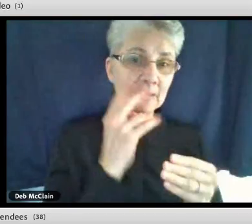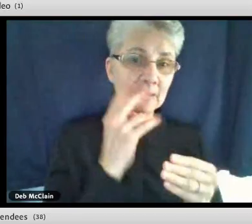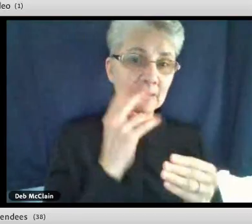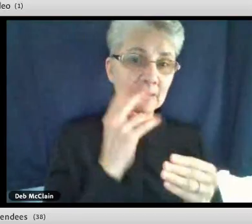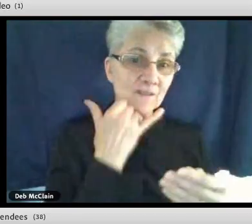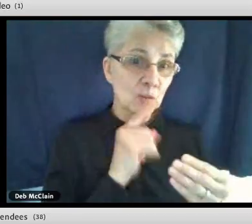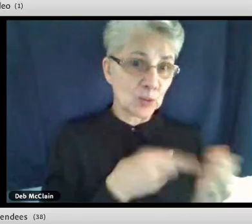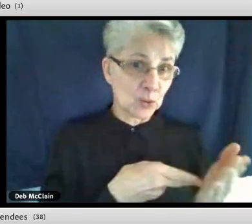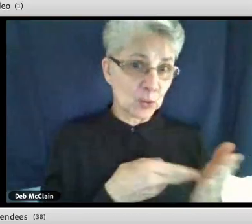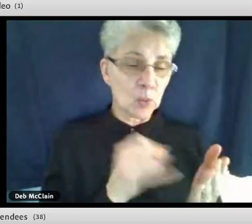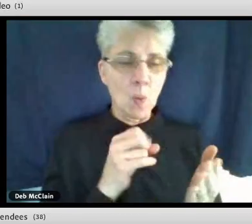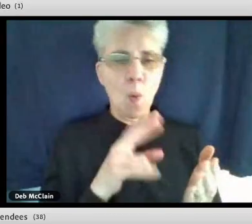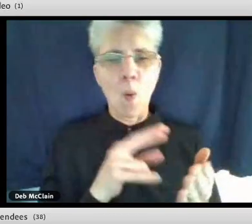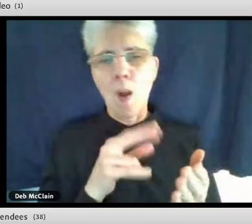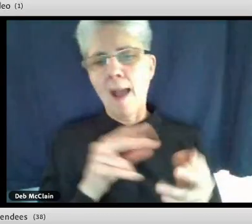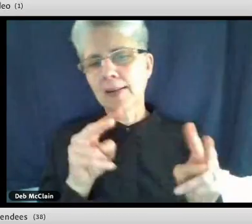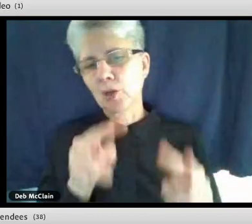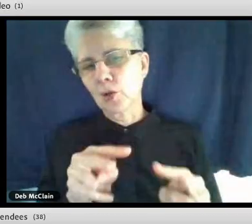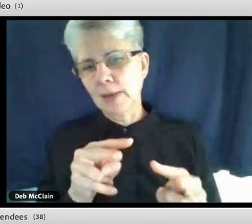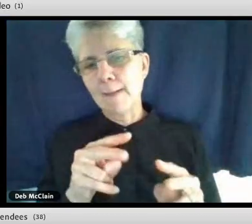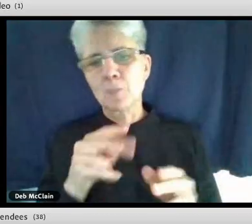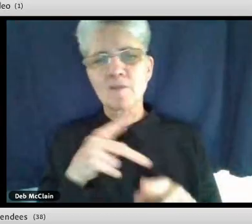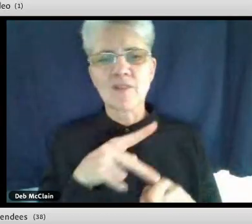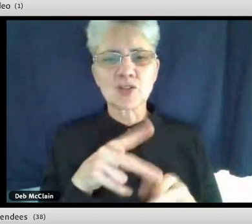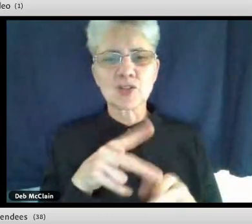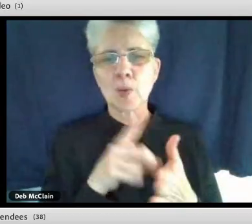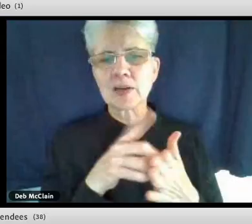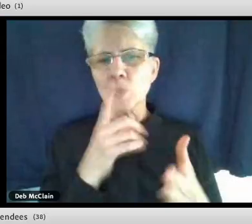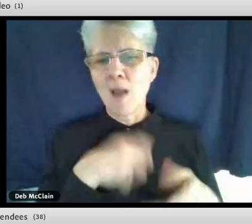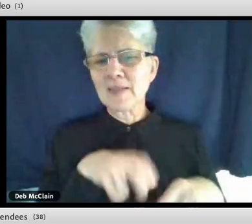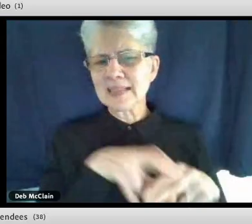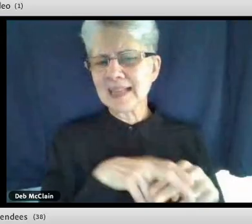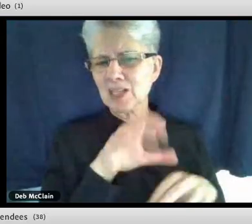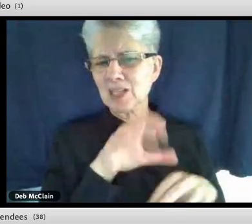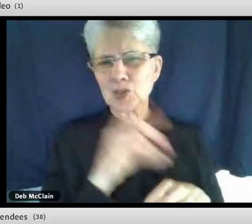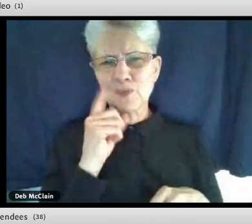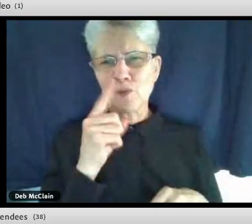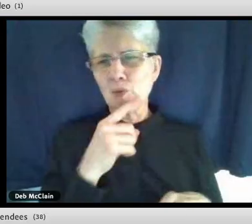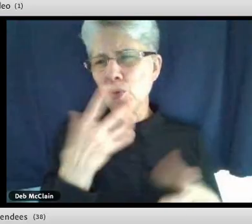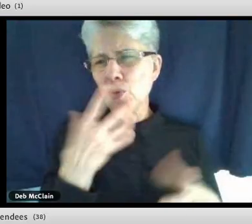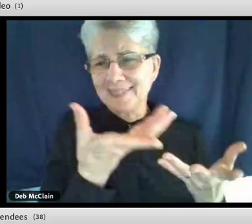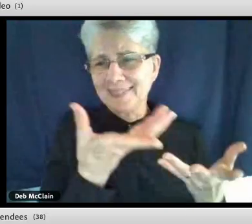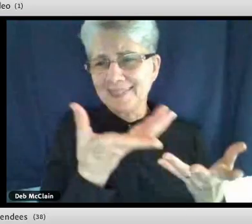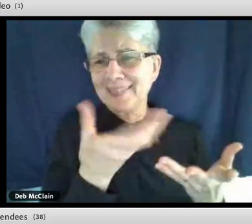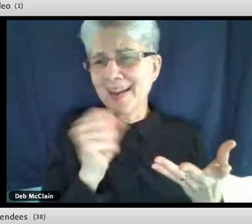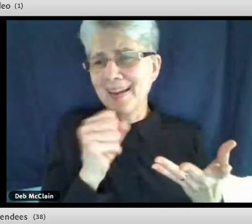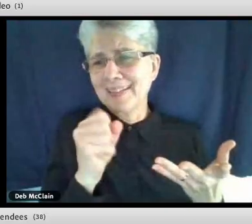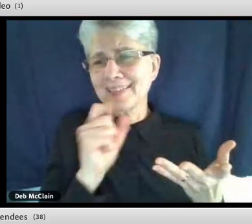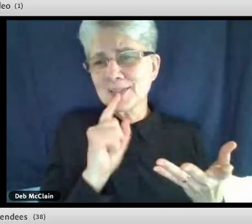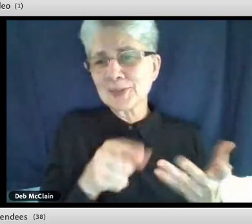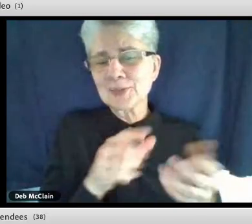but I could also look up his phone number and see if the phone number actually exists. I could look in professional directories. Yeah. Why is he sitting in the church?